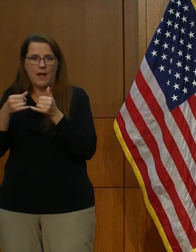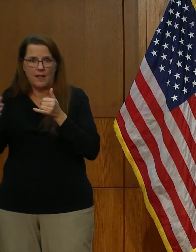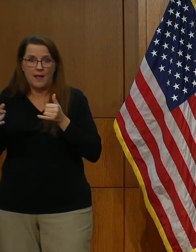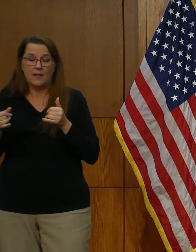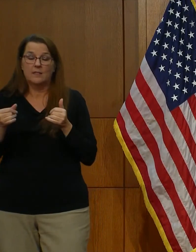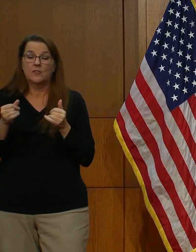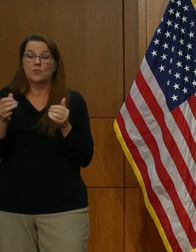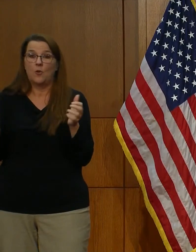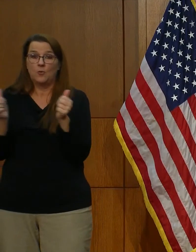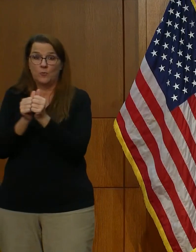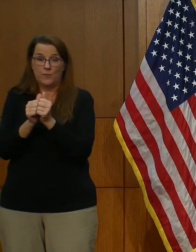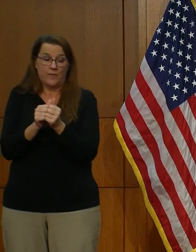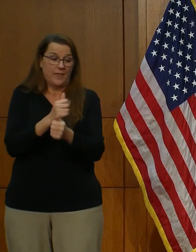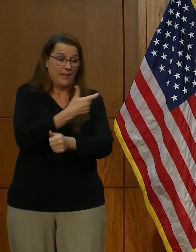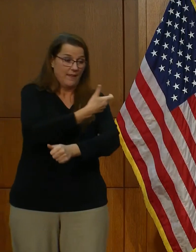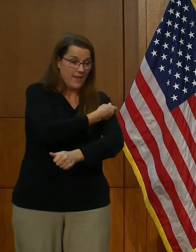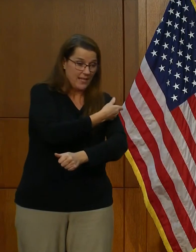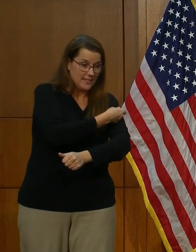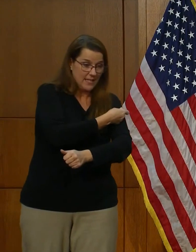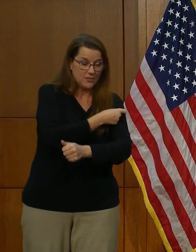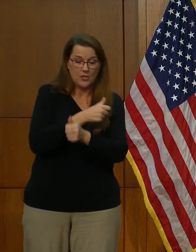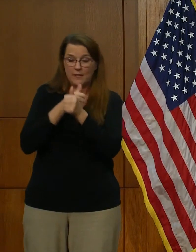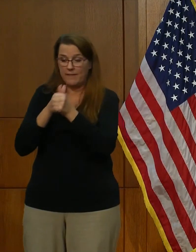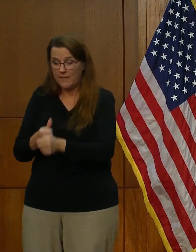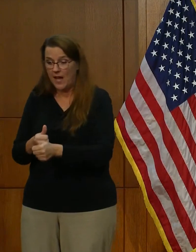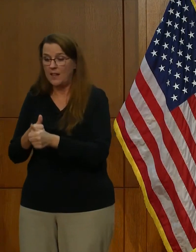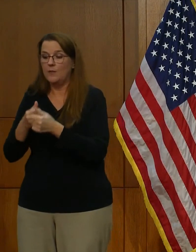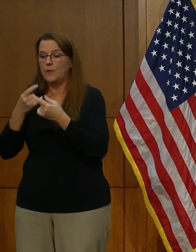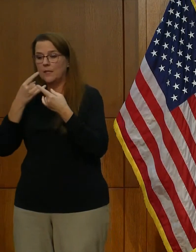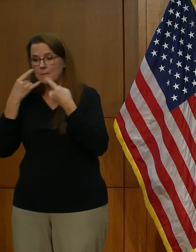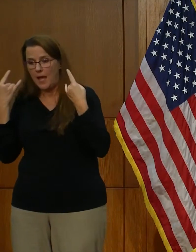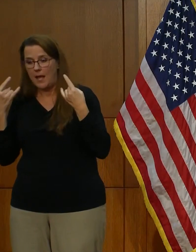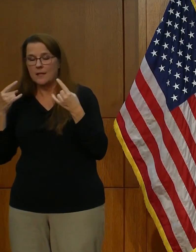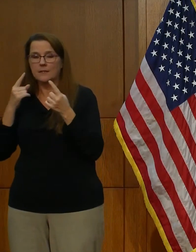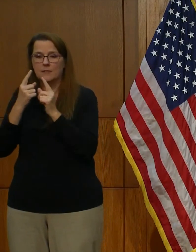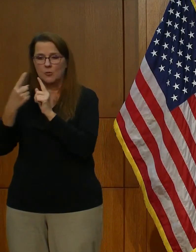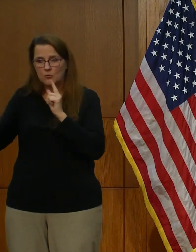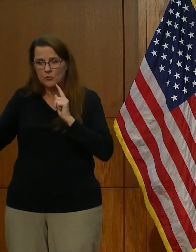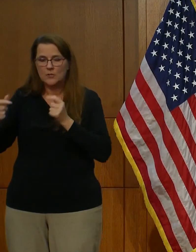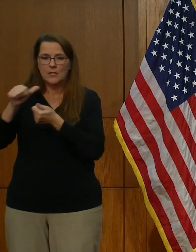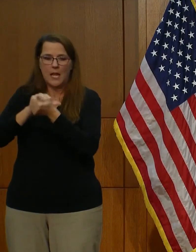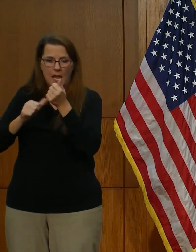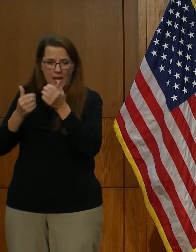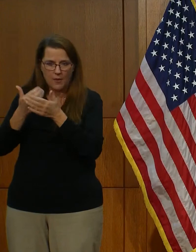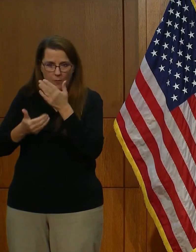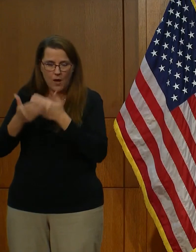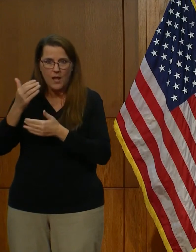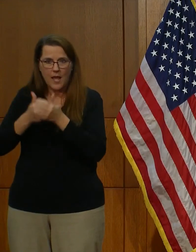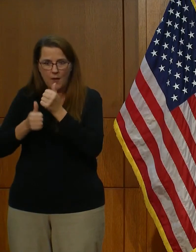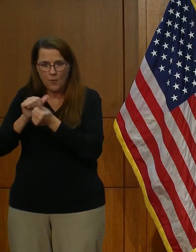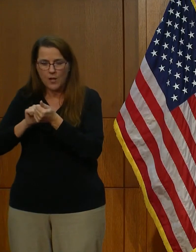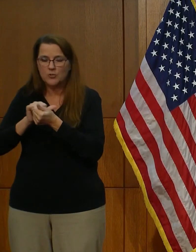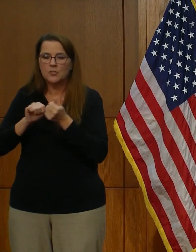GUIDELINES. THE COMBINATION OF THE. VACCINATIONS AND FOLLOWING